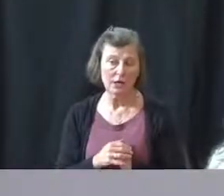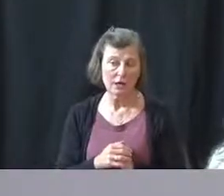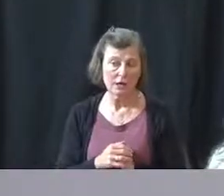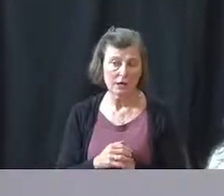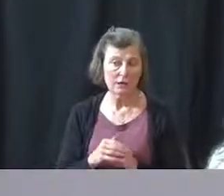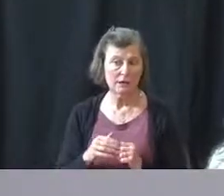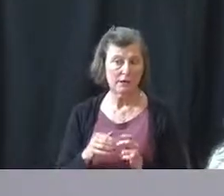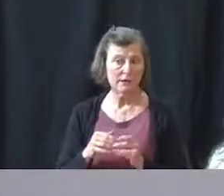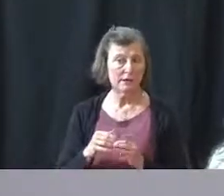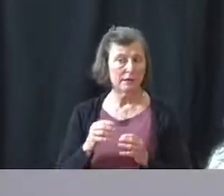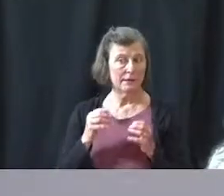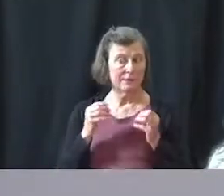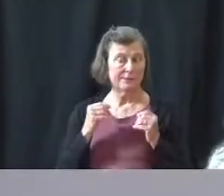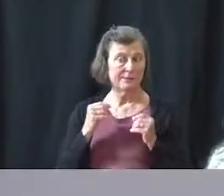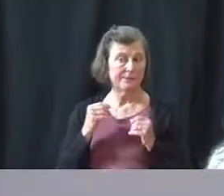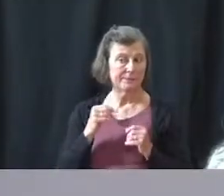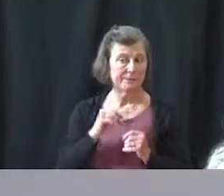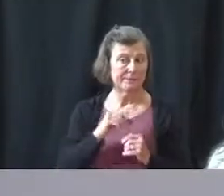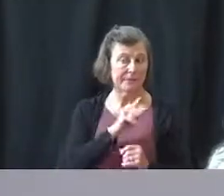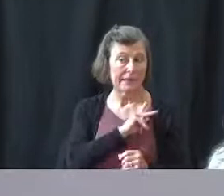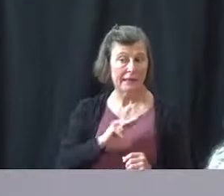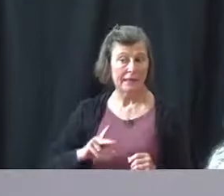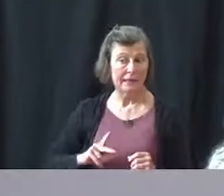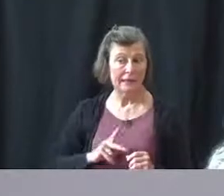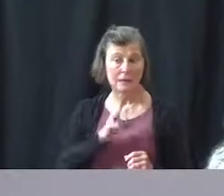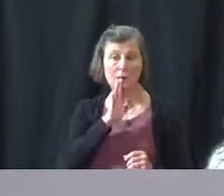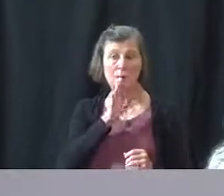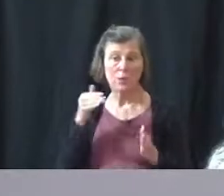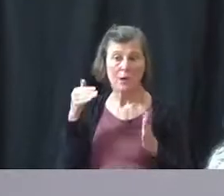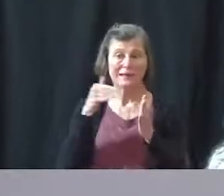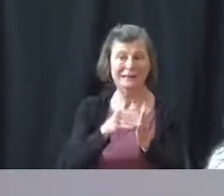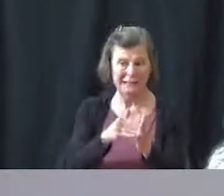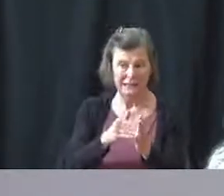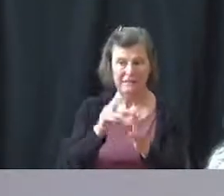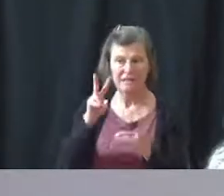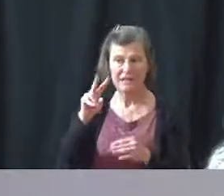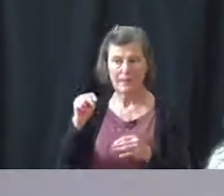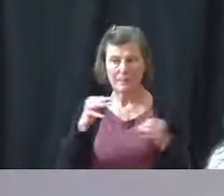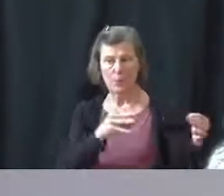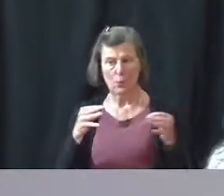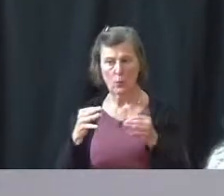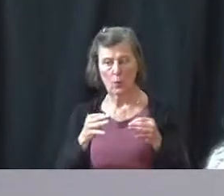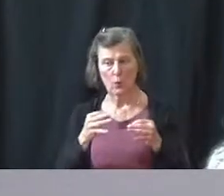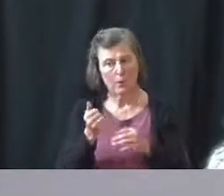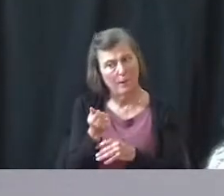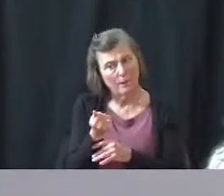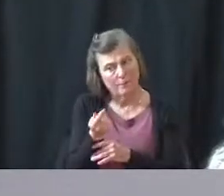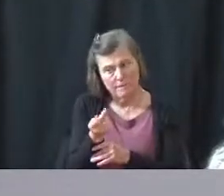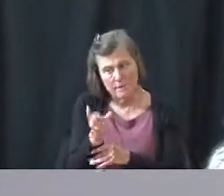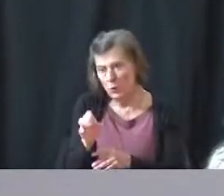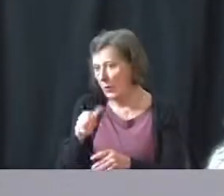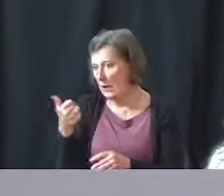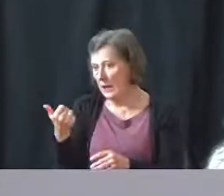king spoke out against the war in Vietnam in 1967, when few else dared to do so.